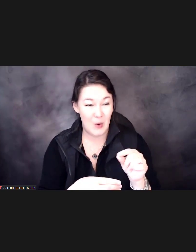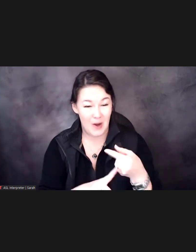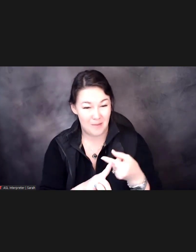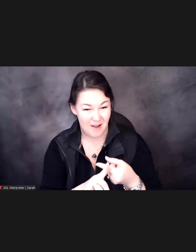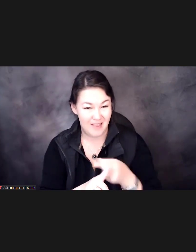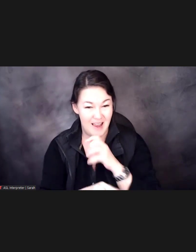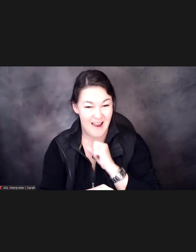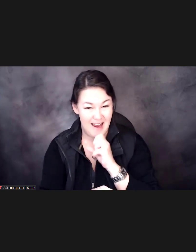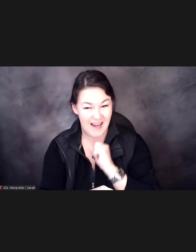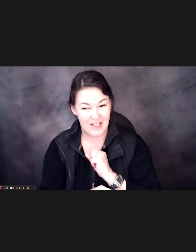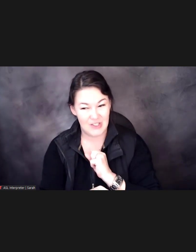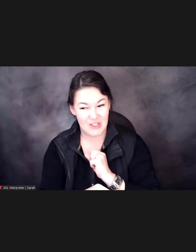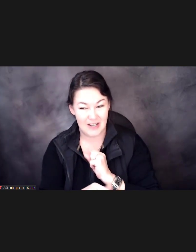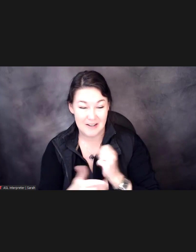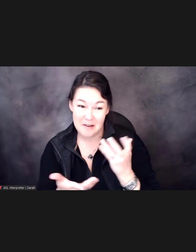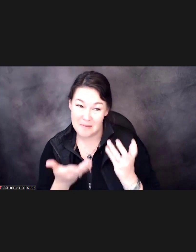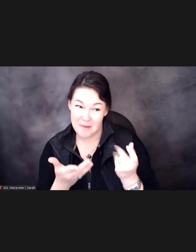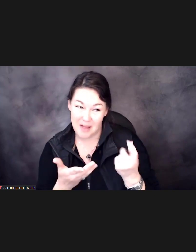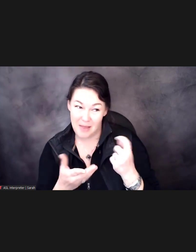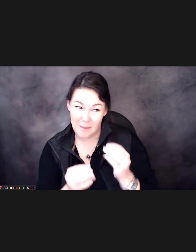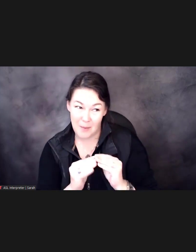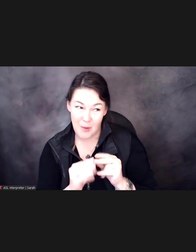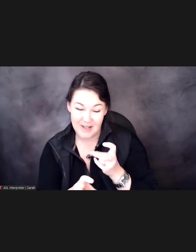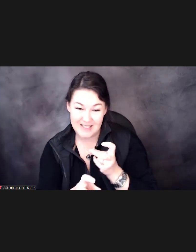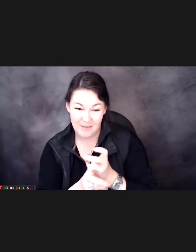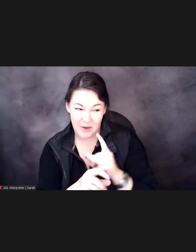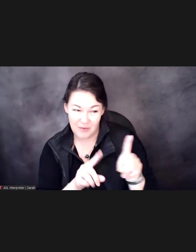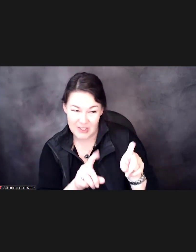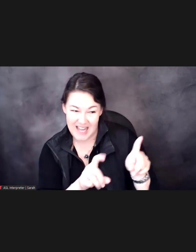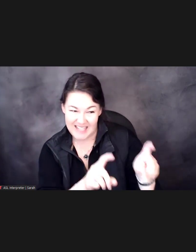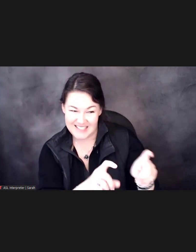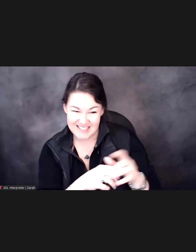20 months age range that could be, kind of, difficult to screen.